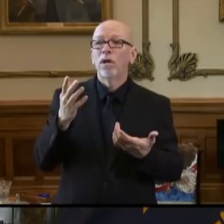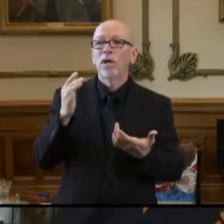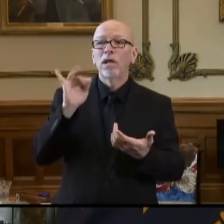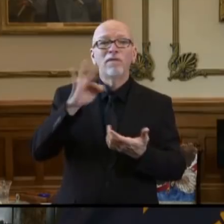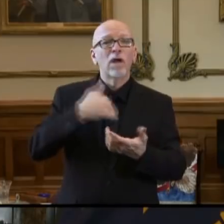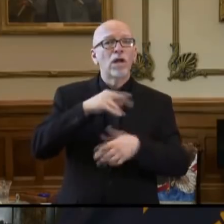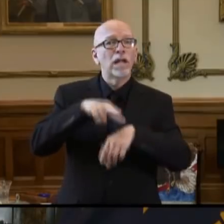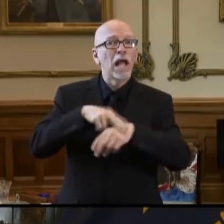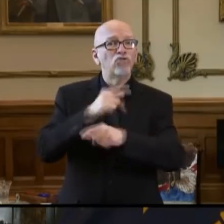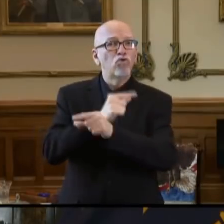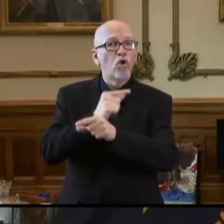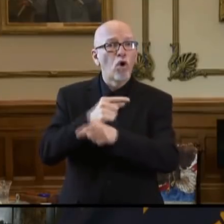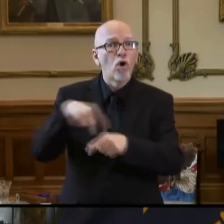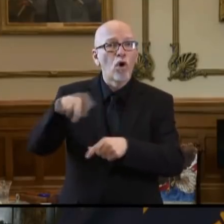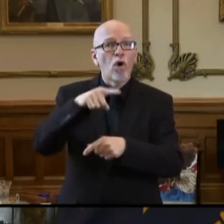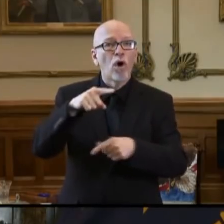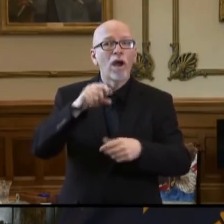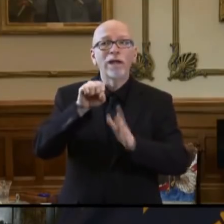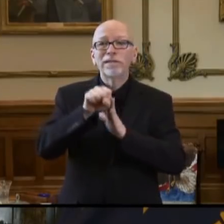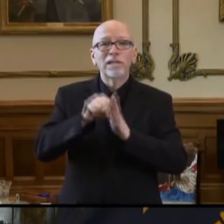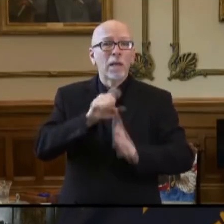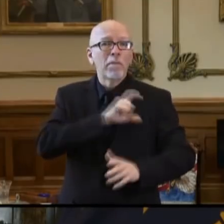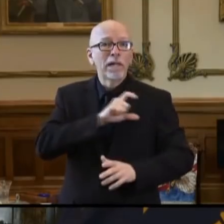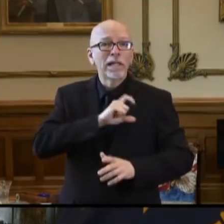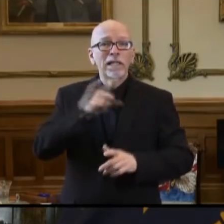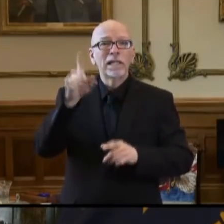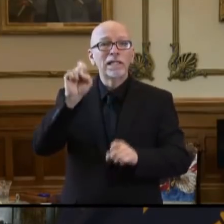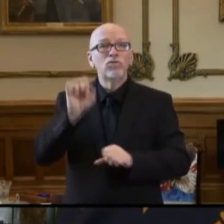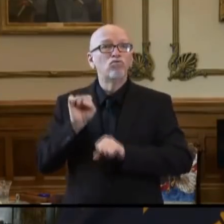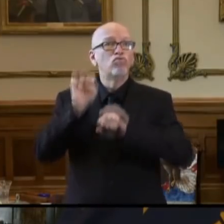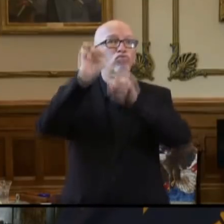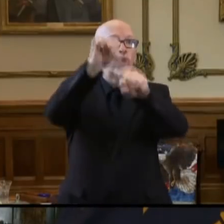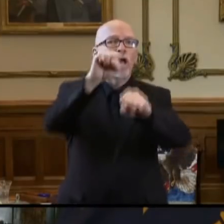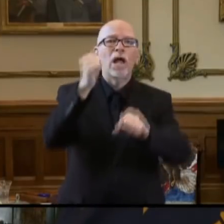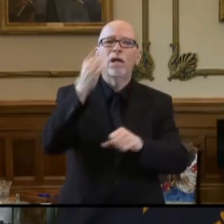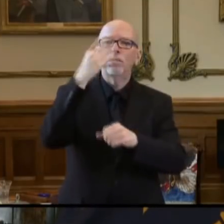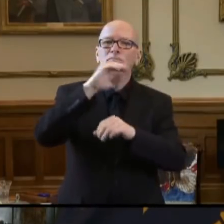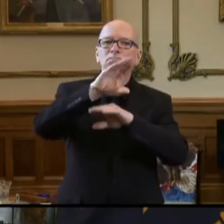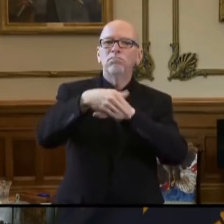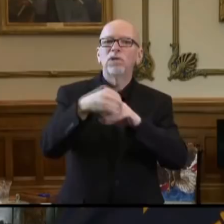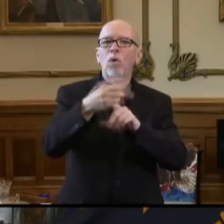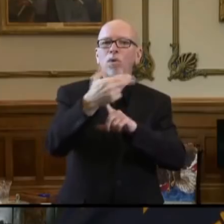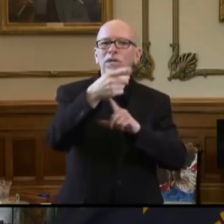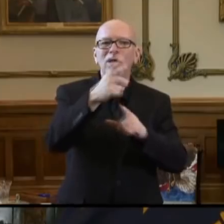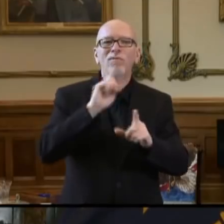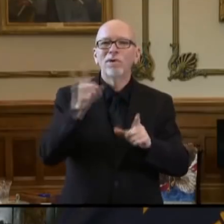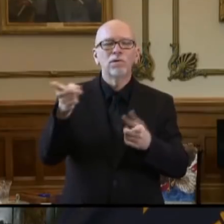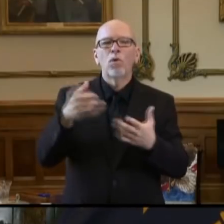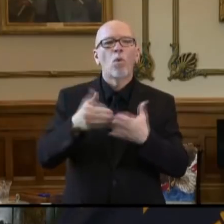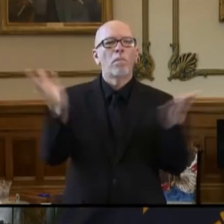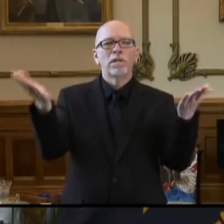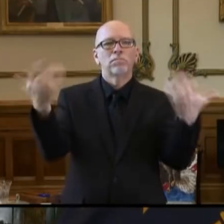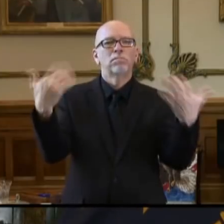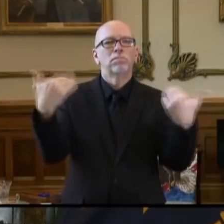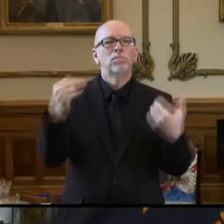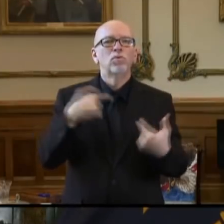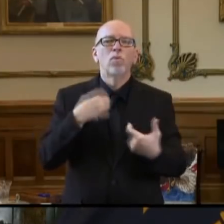BUSTLING OR WHETHER IT'S HOUSING OR INDIANA NATIONAL GUARD MEMBERS OR STATE